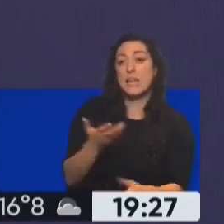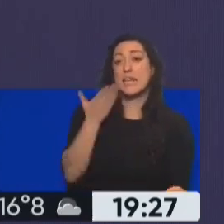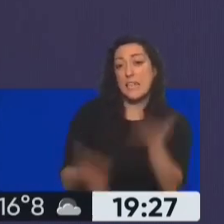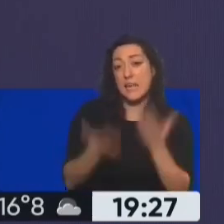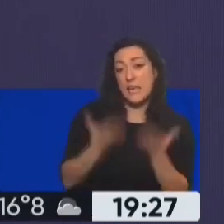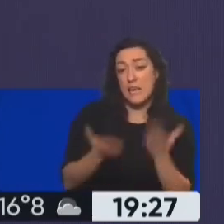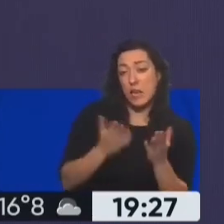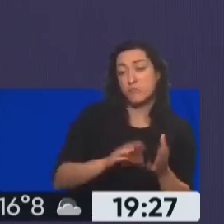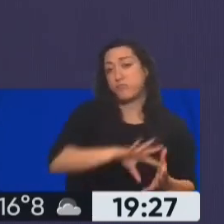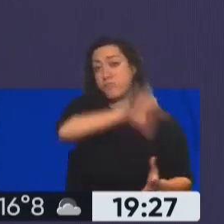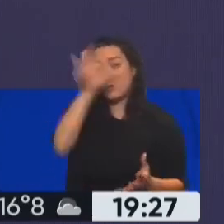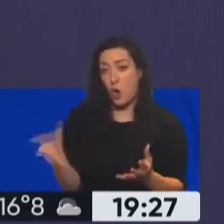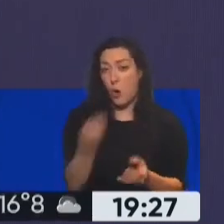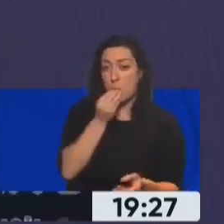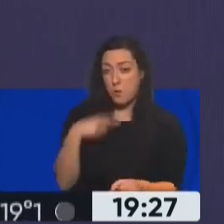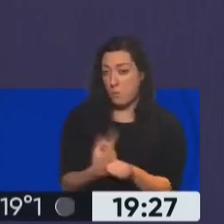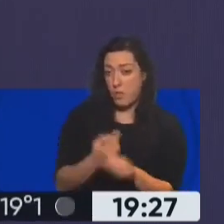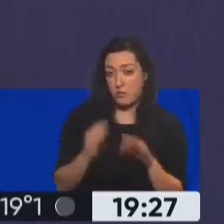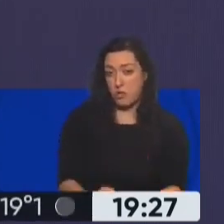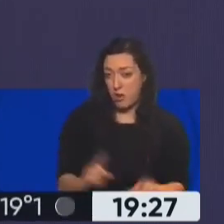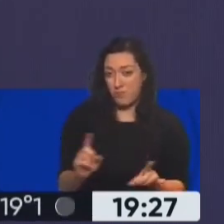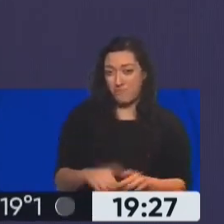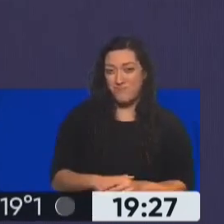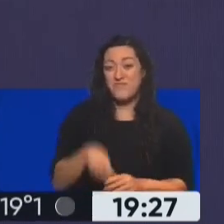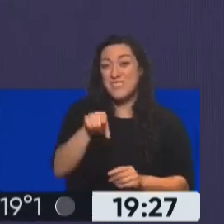So, that raises a problem of invisibility,